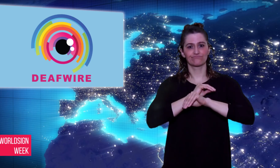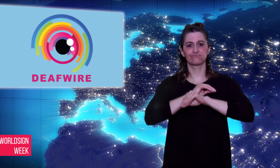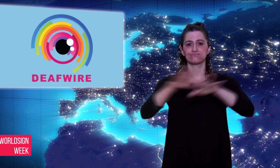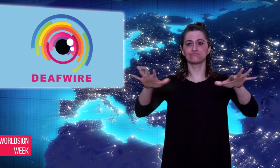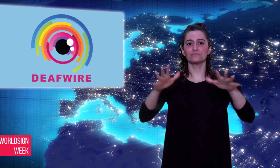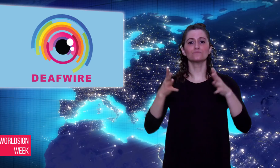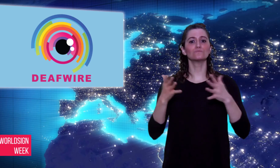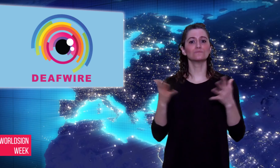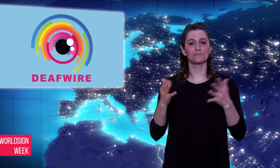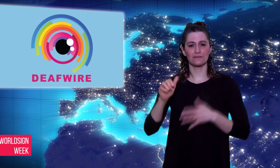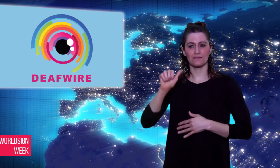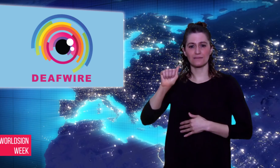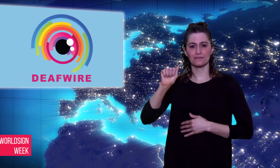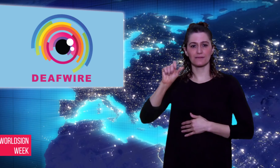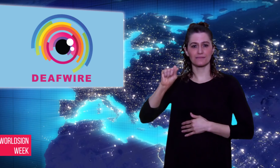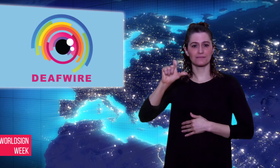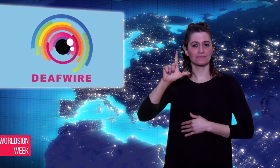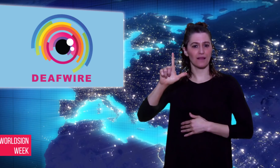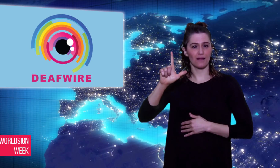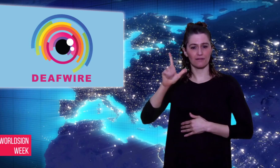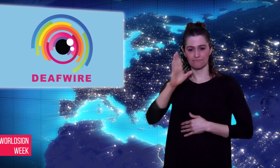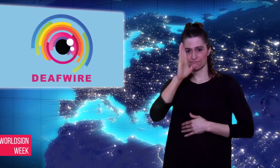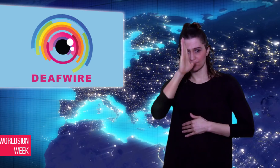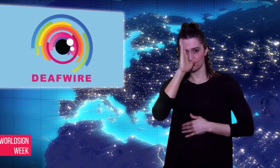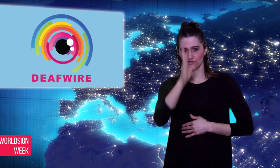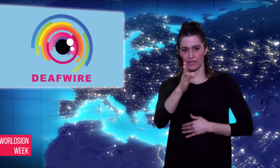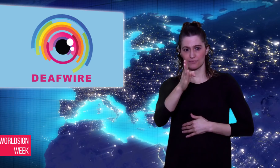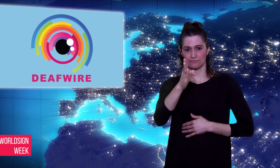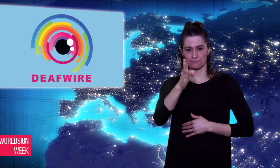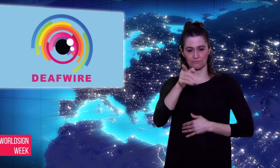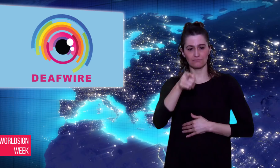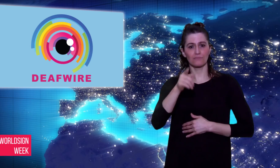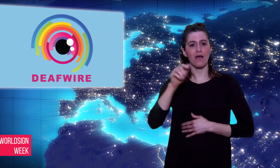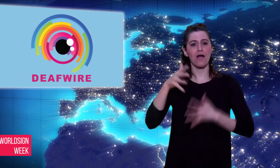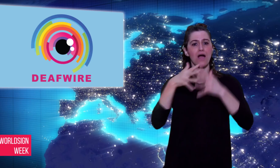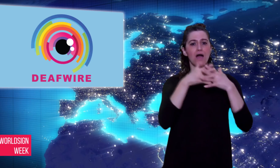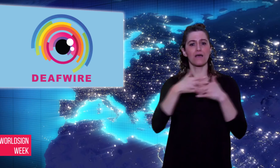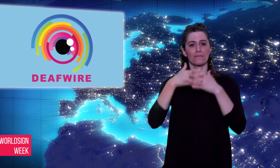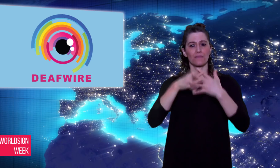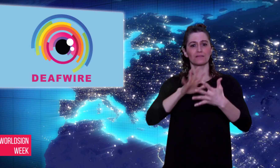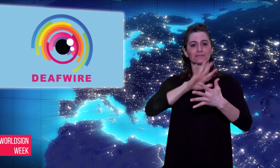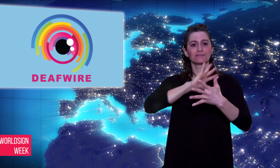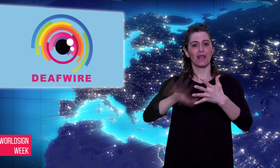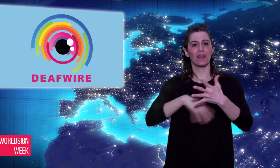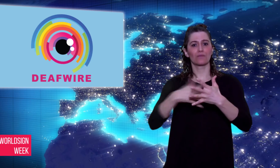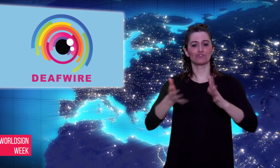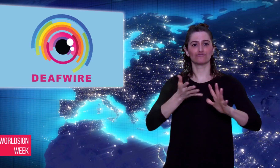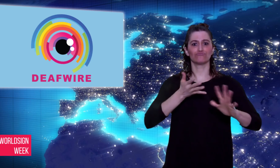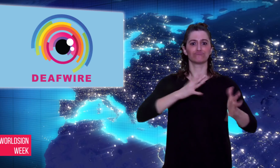installed ASL Direct – a video